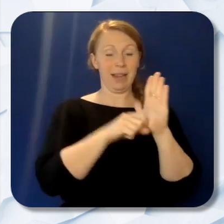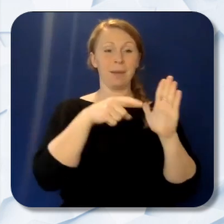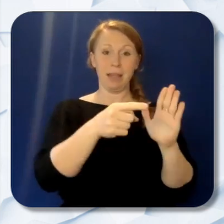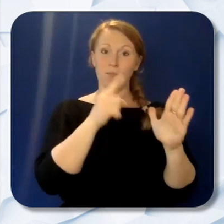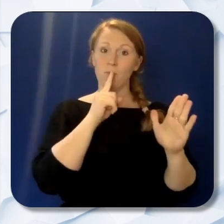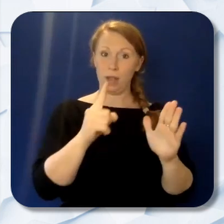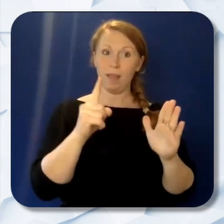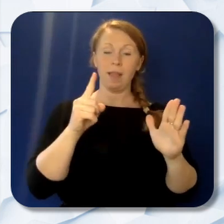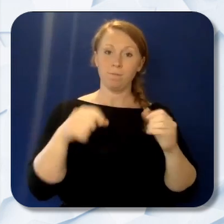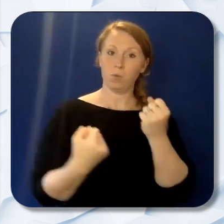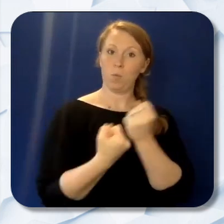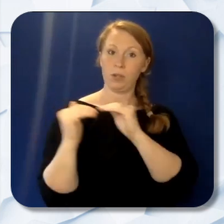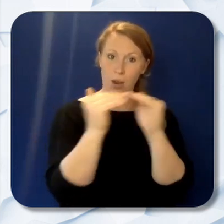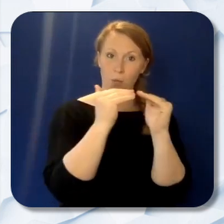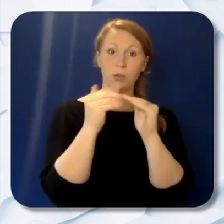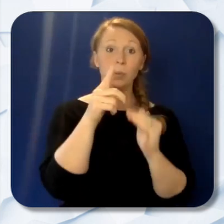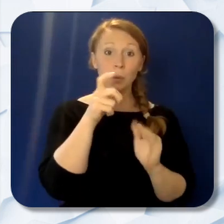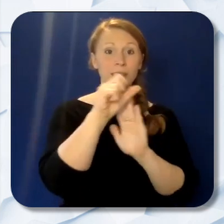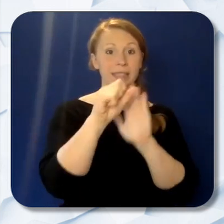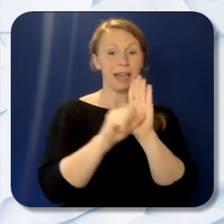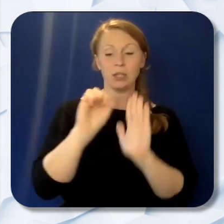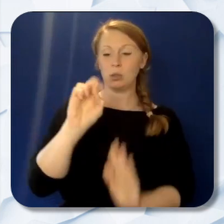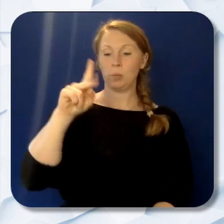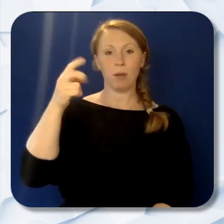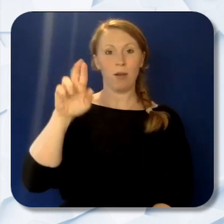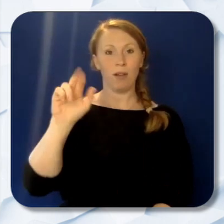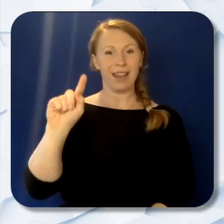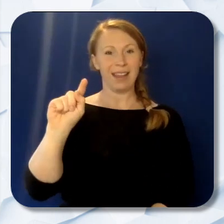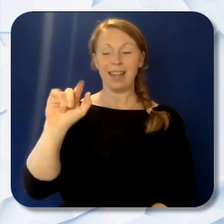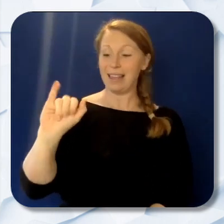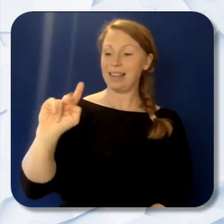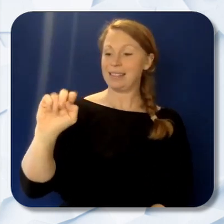State Superintendent of Public Instruction. Tony Thurmond. Thank you so much for convening